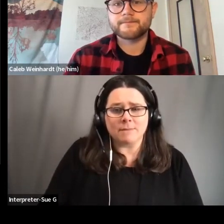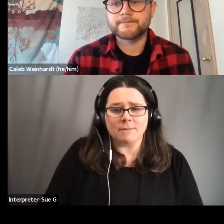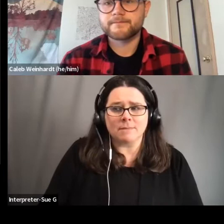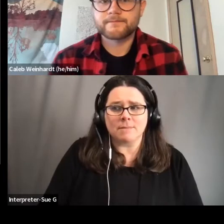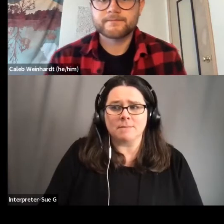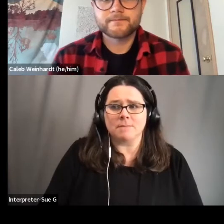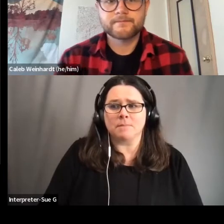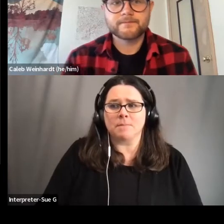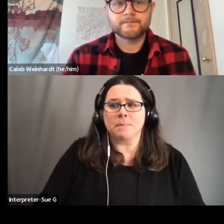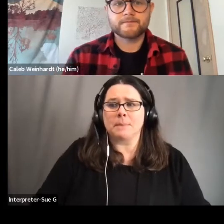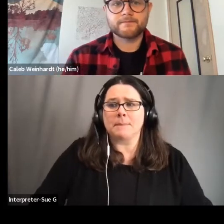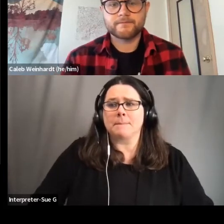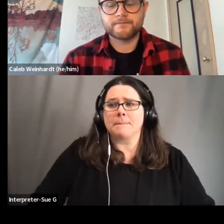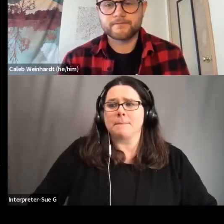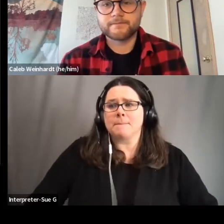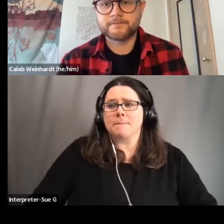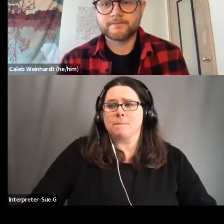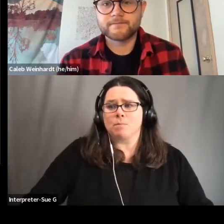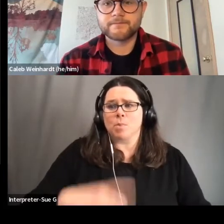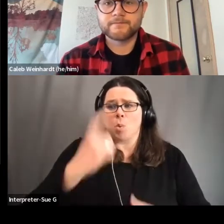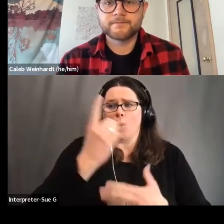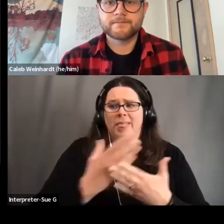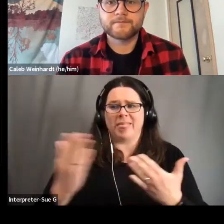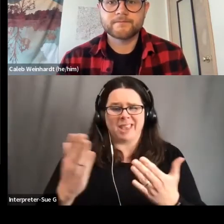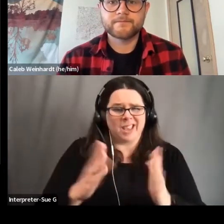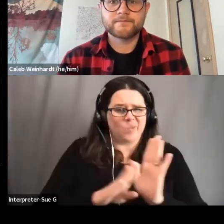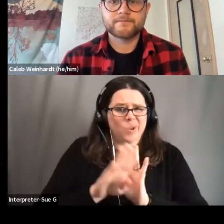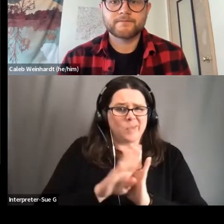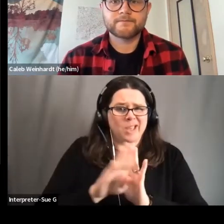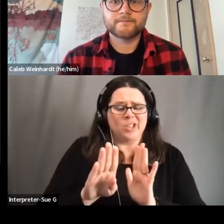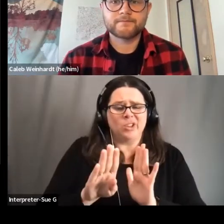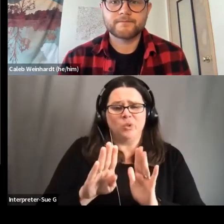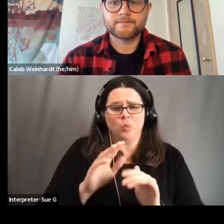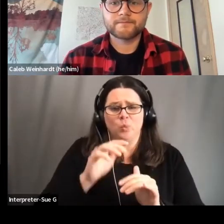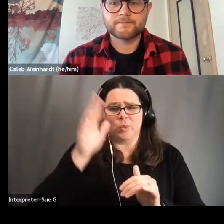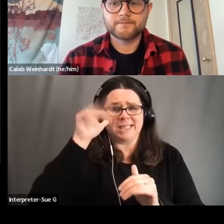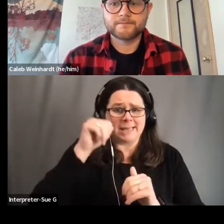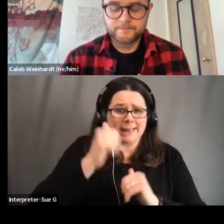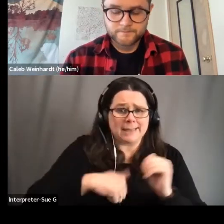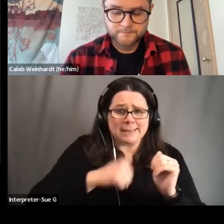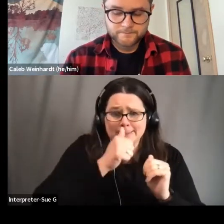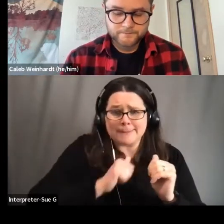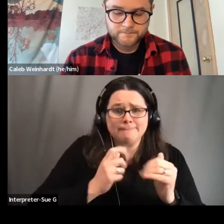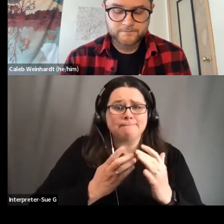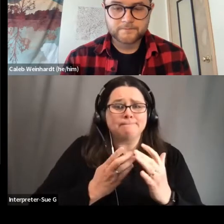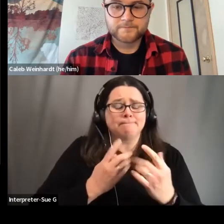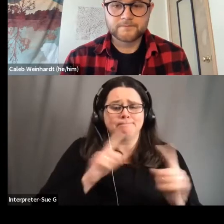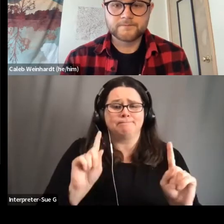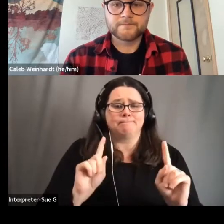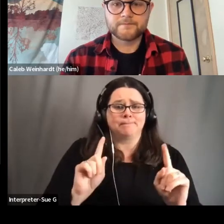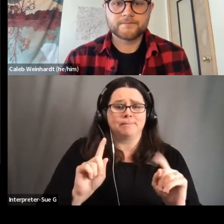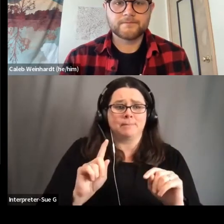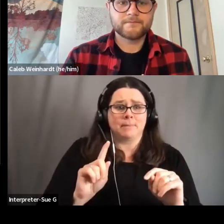So one of the ways that we can build resilience. So we're talking about bullying. How do we build resilience around the fact